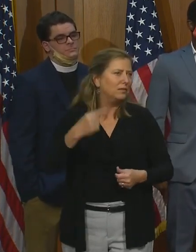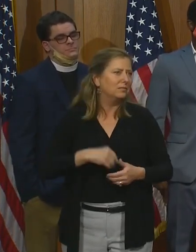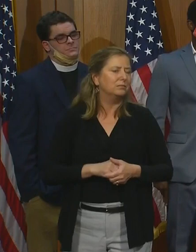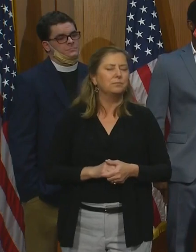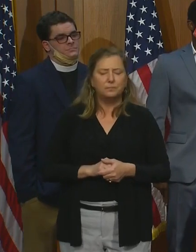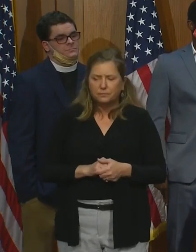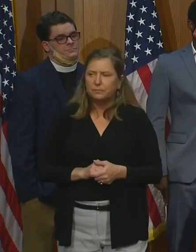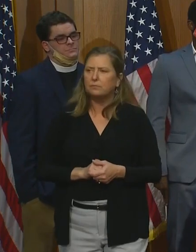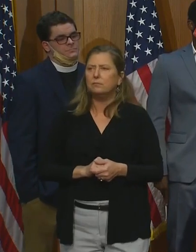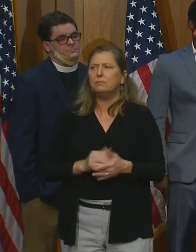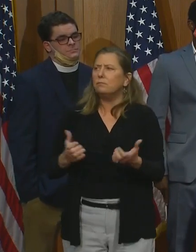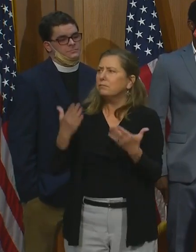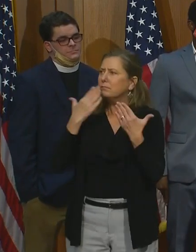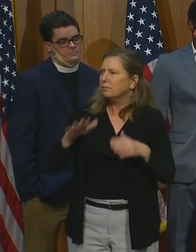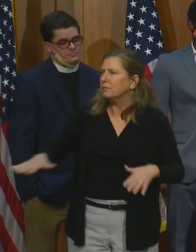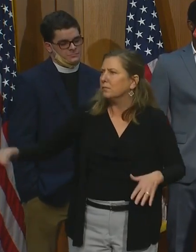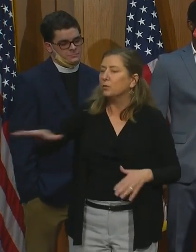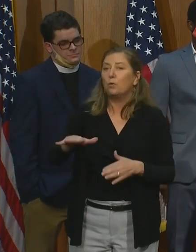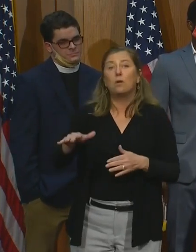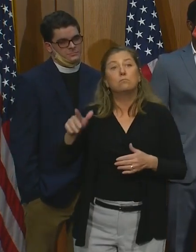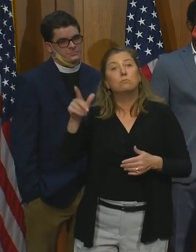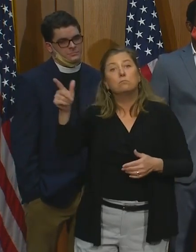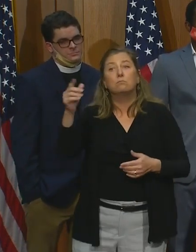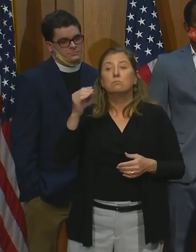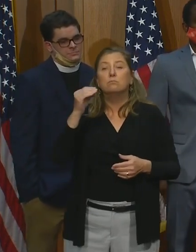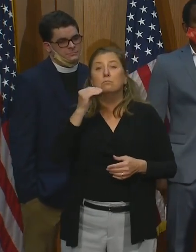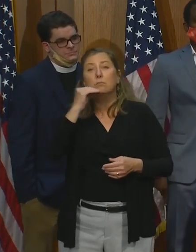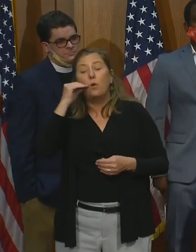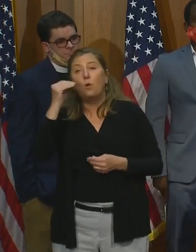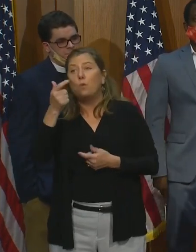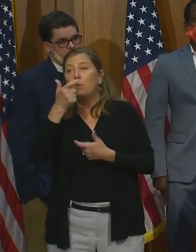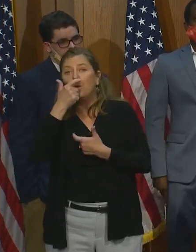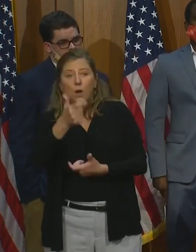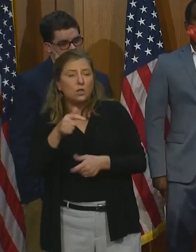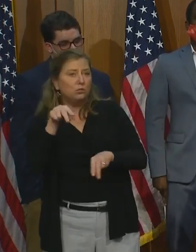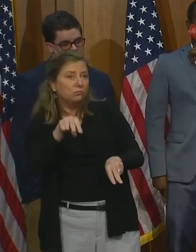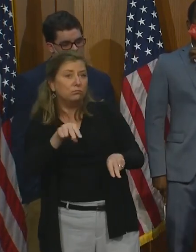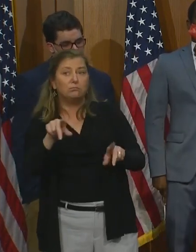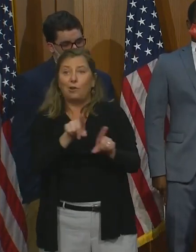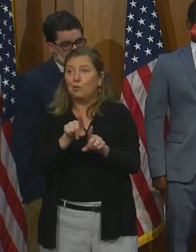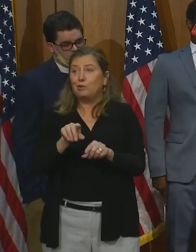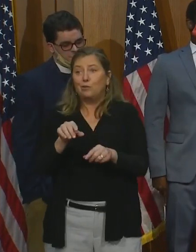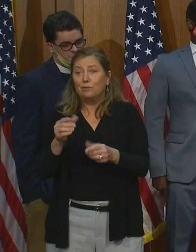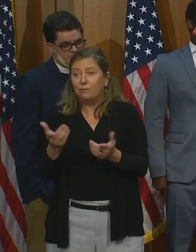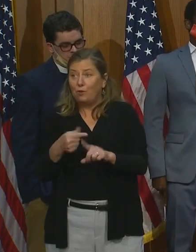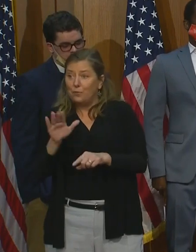YOU AND GOOD MORNING TO EVERYONE. I WANT TO THANK